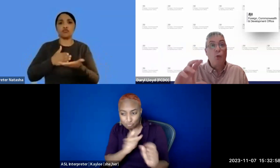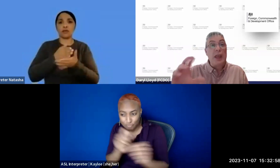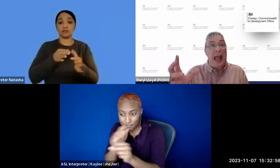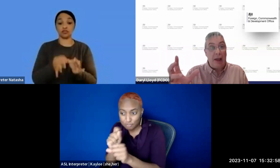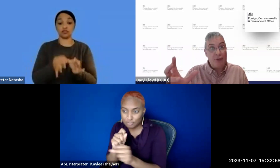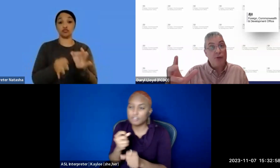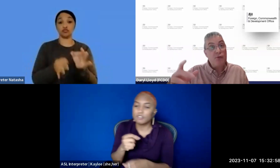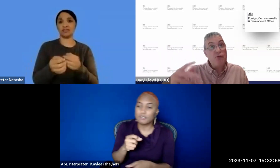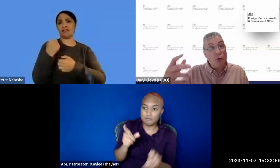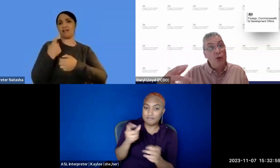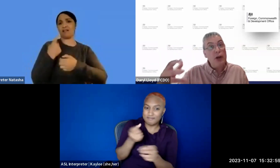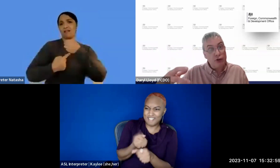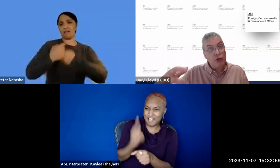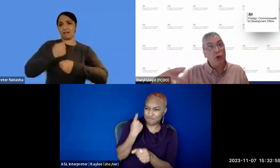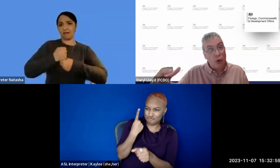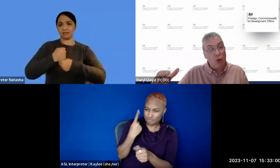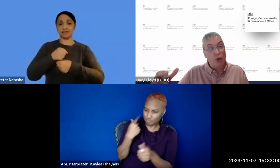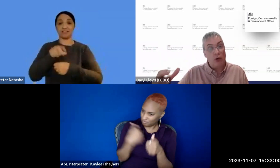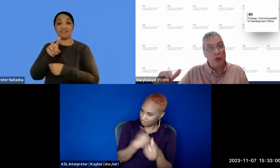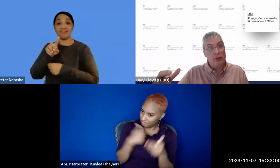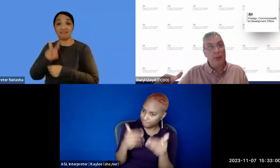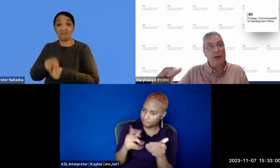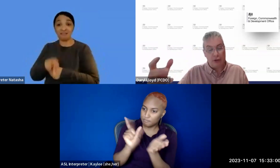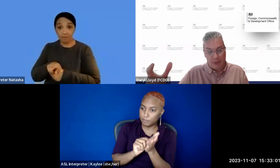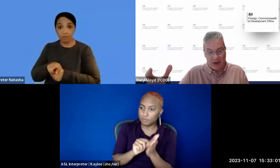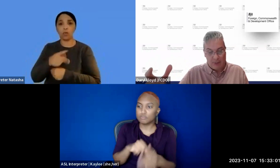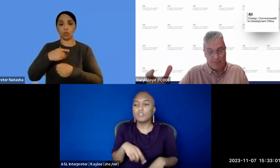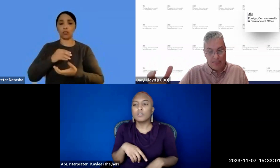we had really strong call for participation.